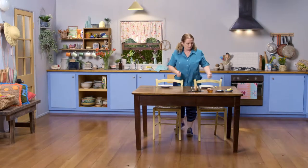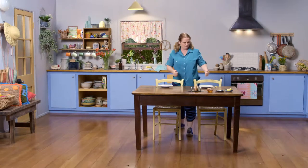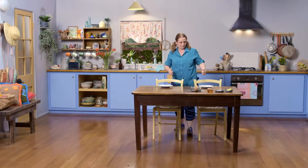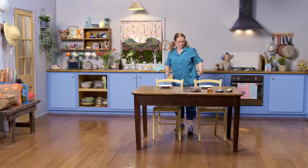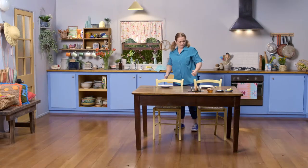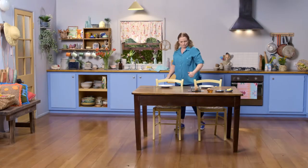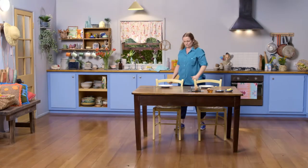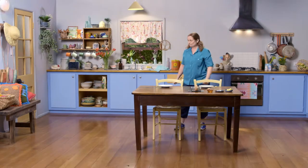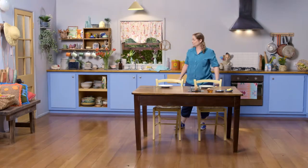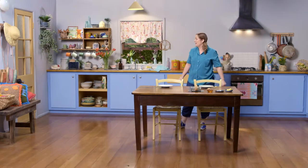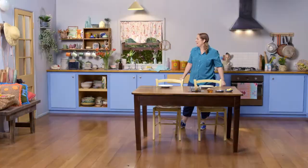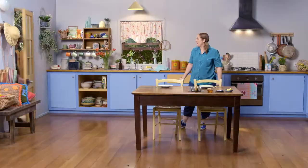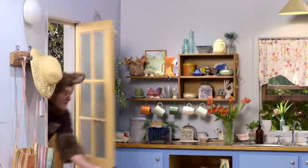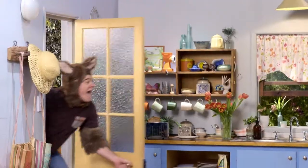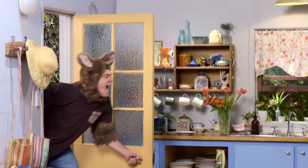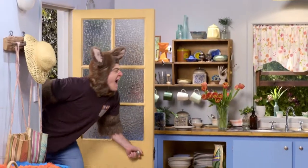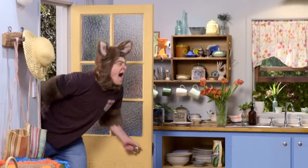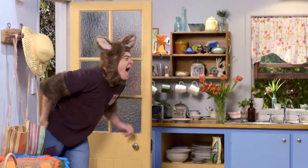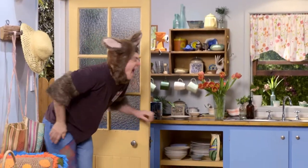Hm. Great. Ha-ha!